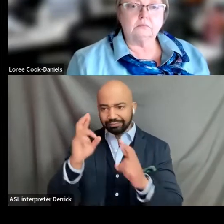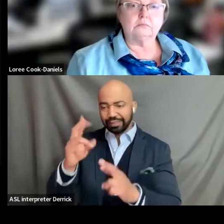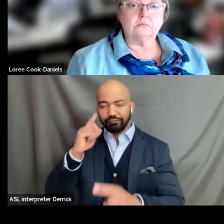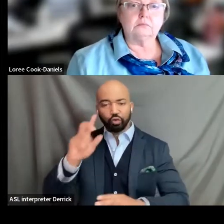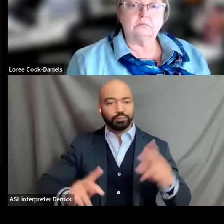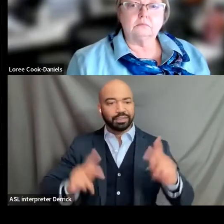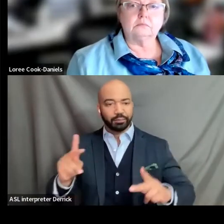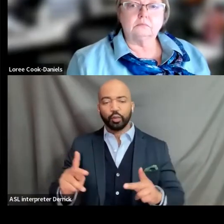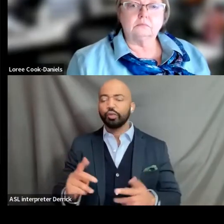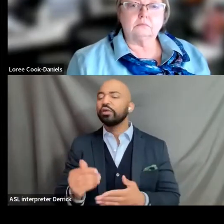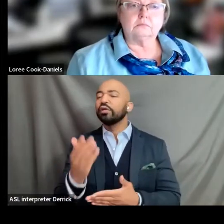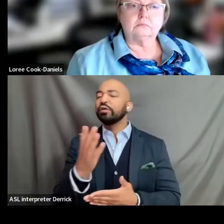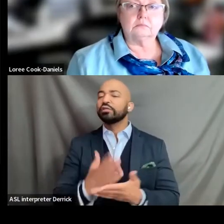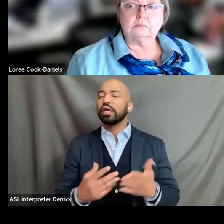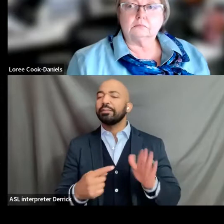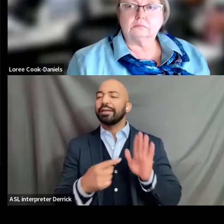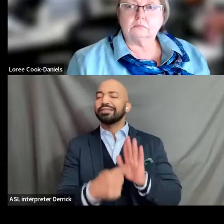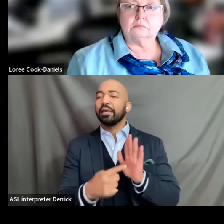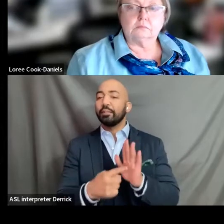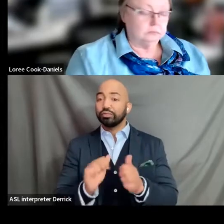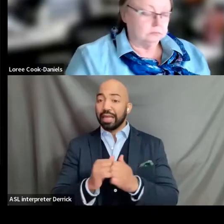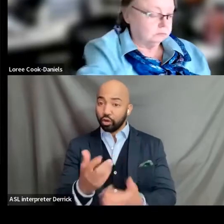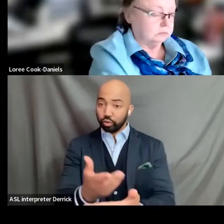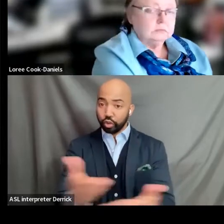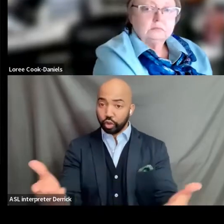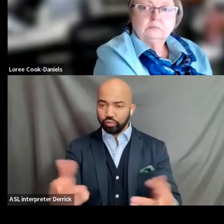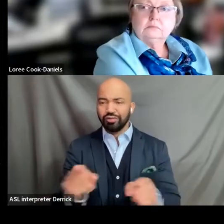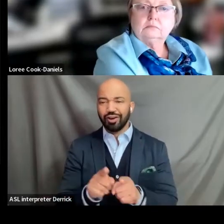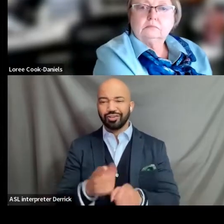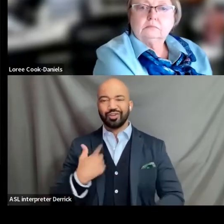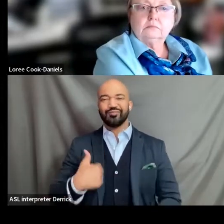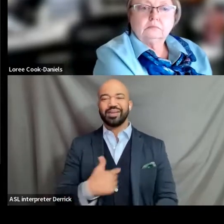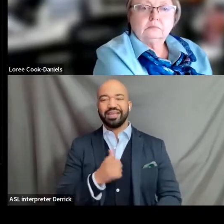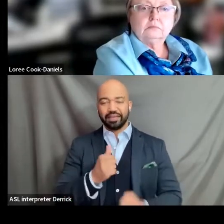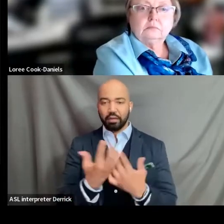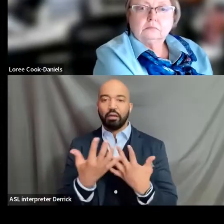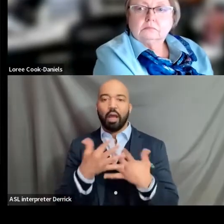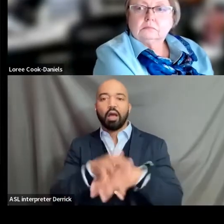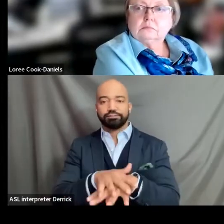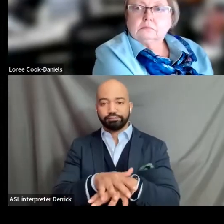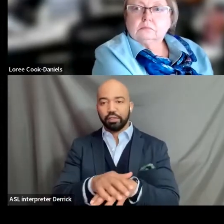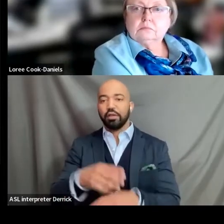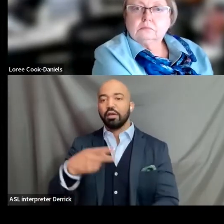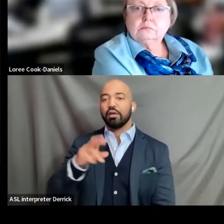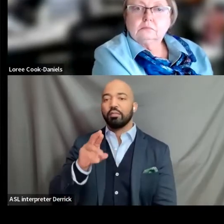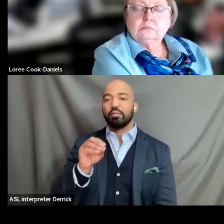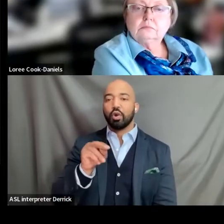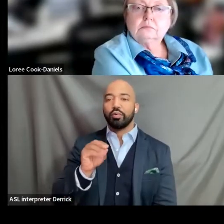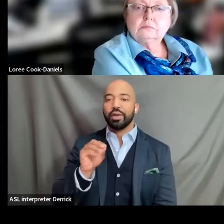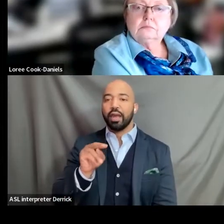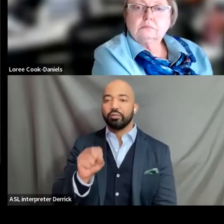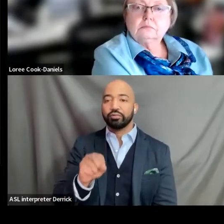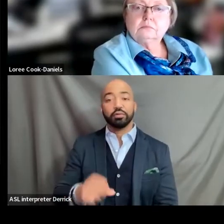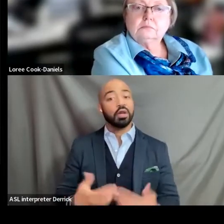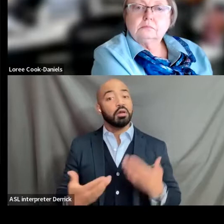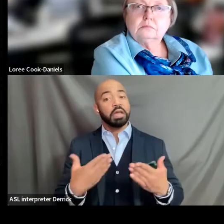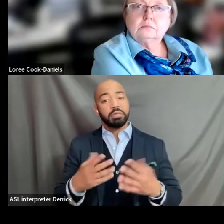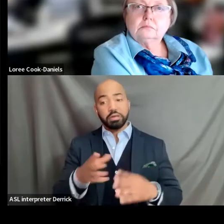of how you all and how we all can integrate pronouns. Whether we are asking people directly by sharing our name.